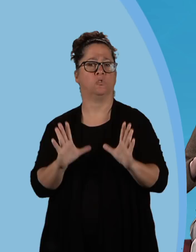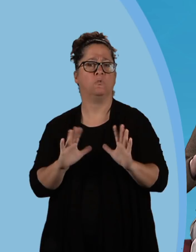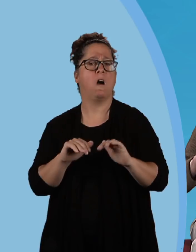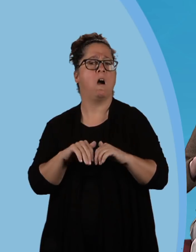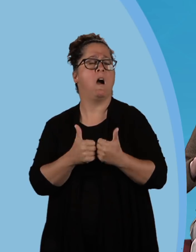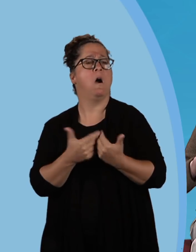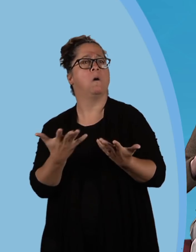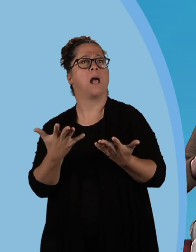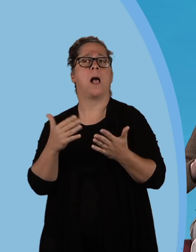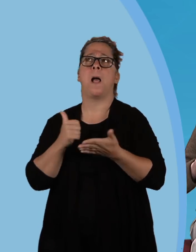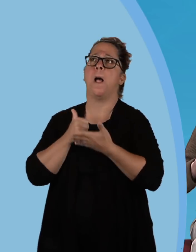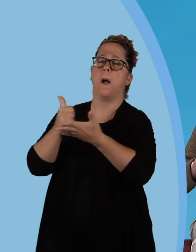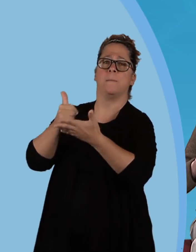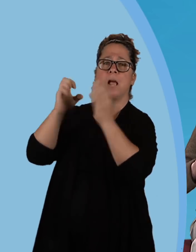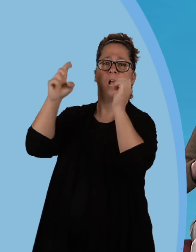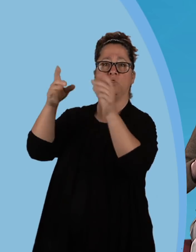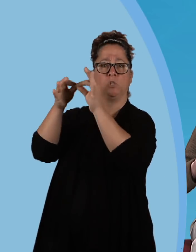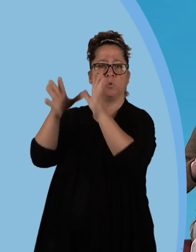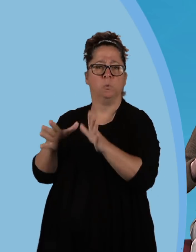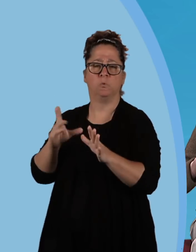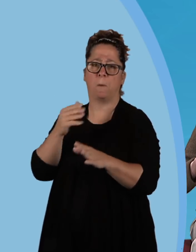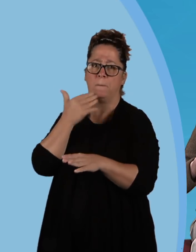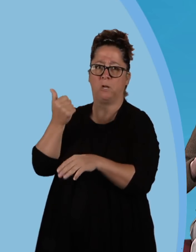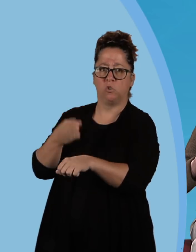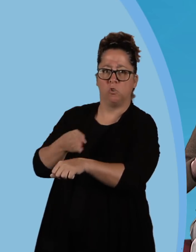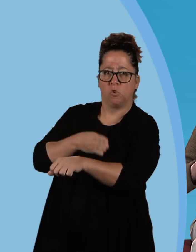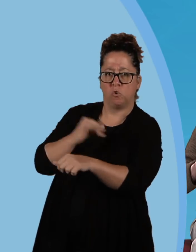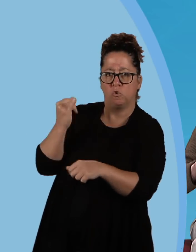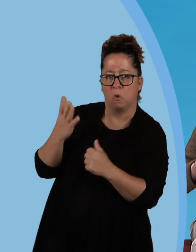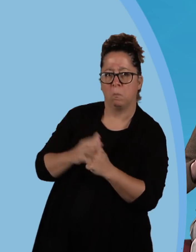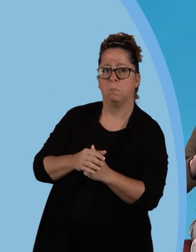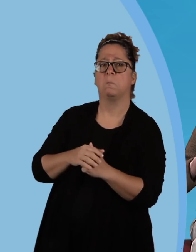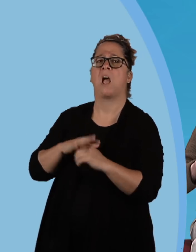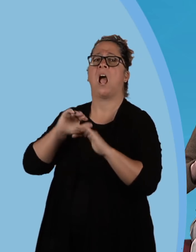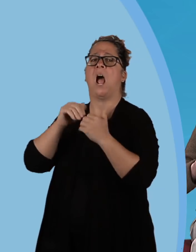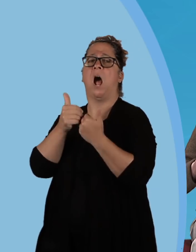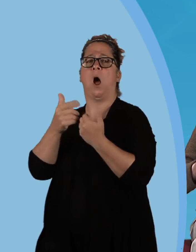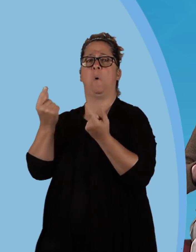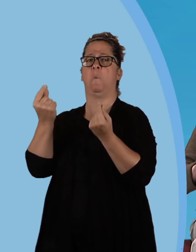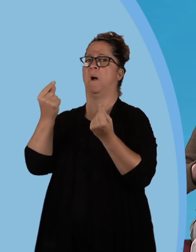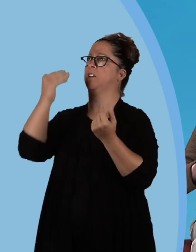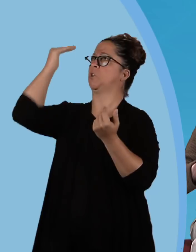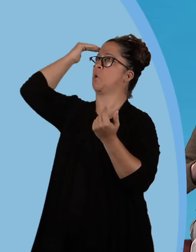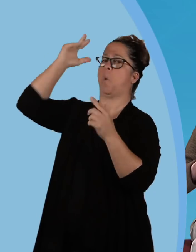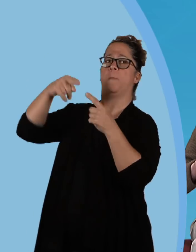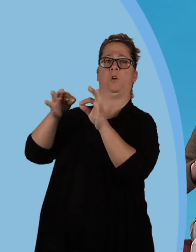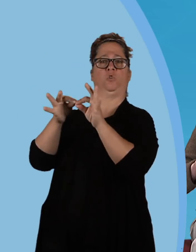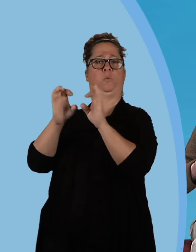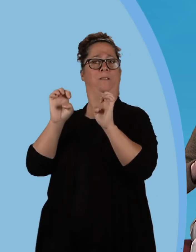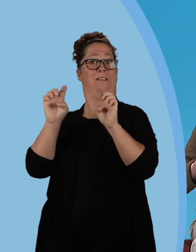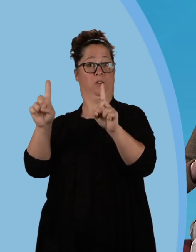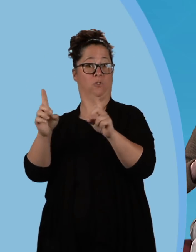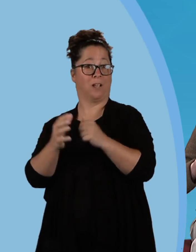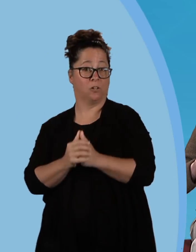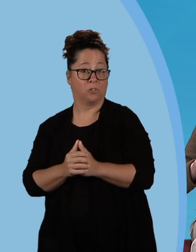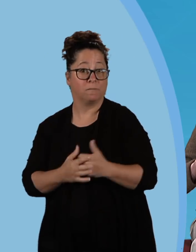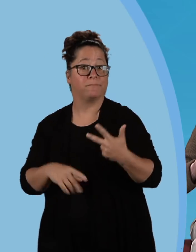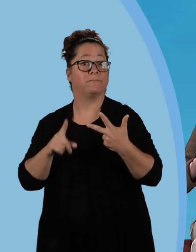and how they can help the educational interpreter do a better job, and what they should know about an interpreted education.